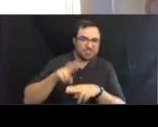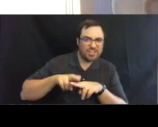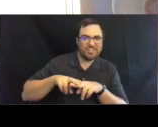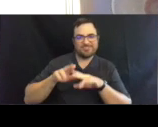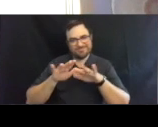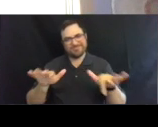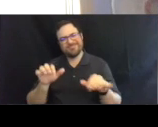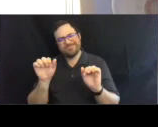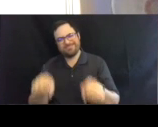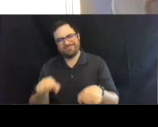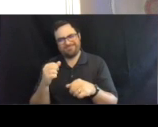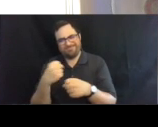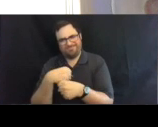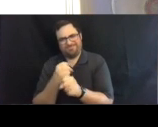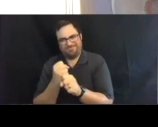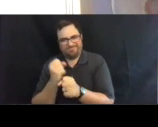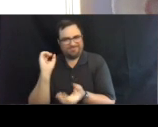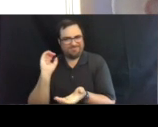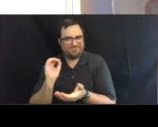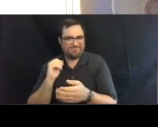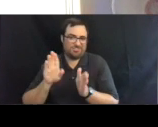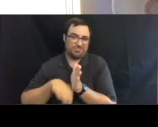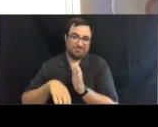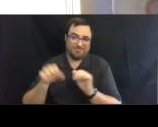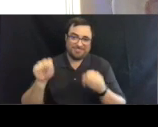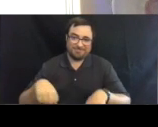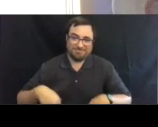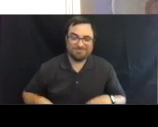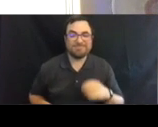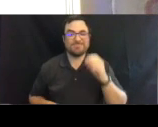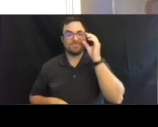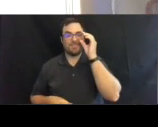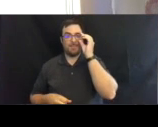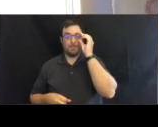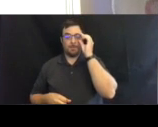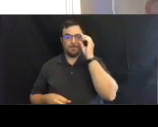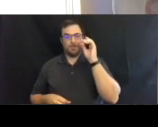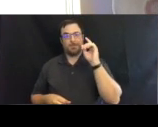activity into something fun. So just overall description again. Here's